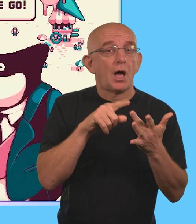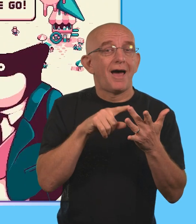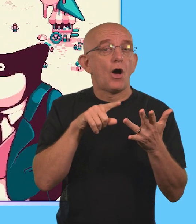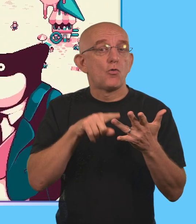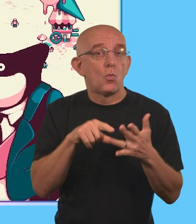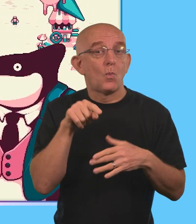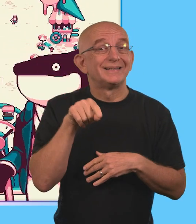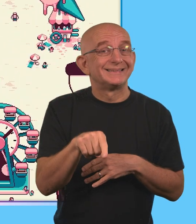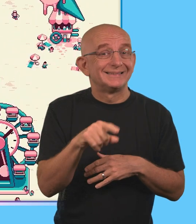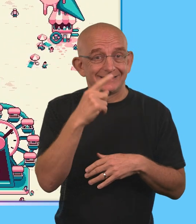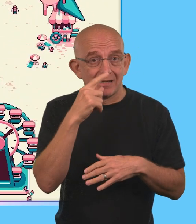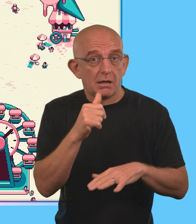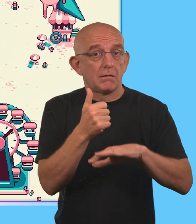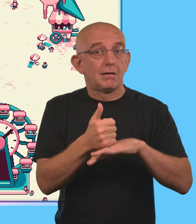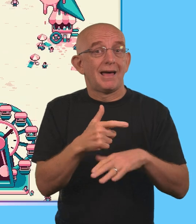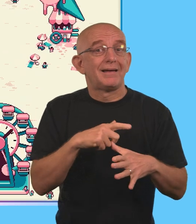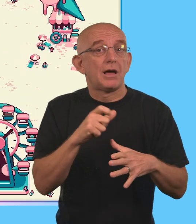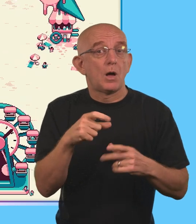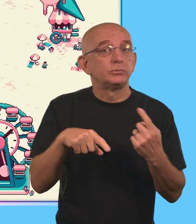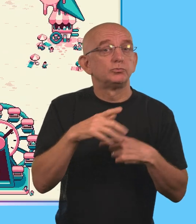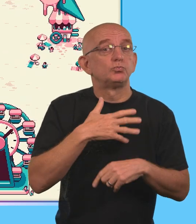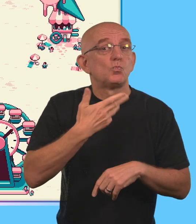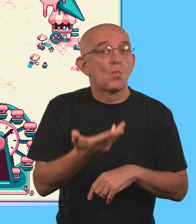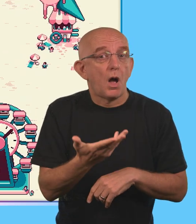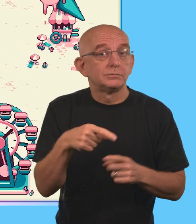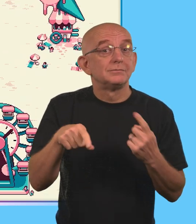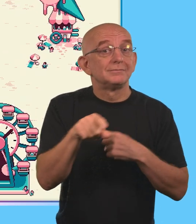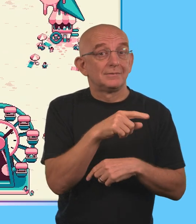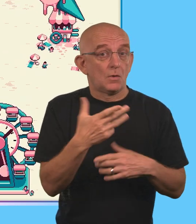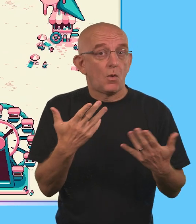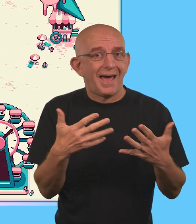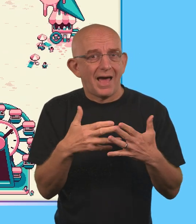want to create an account, nor learn how to use the complicated Steam client.